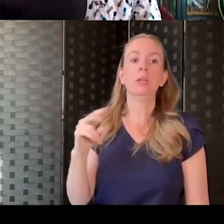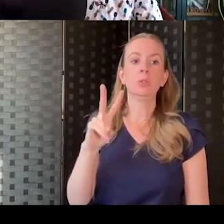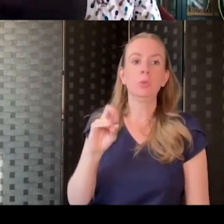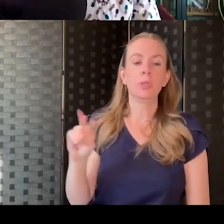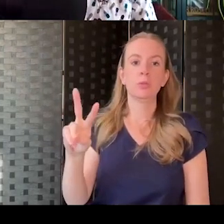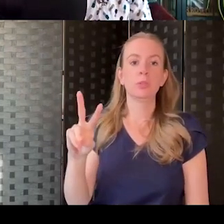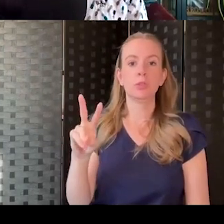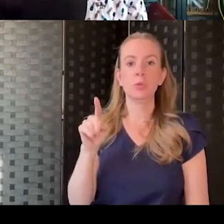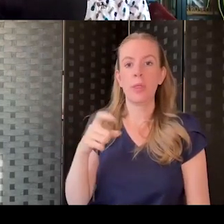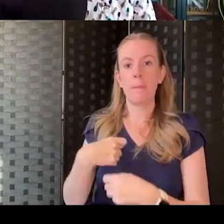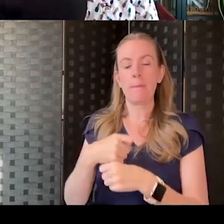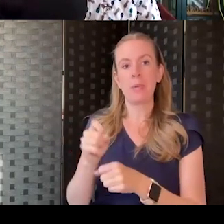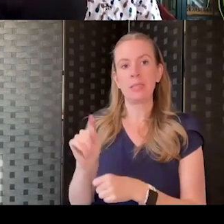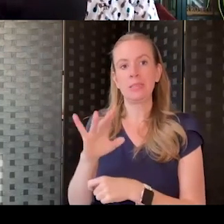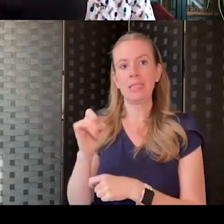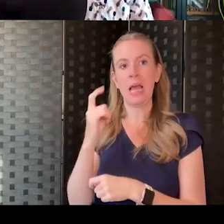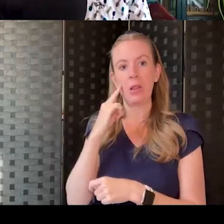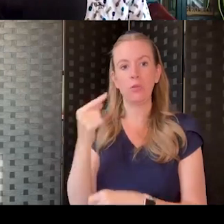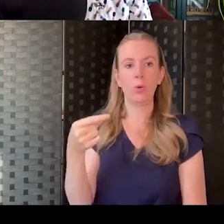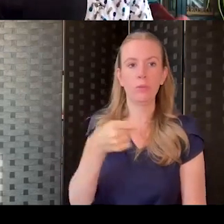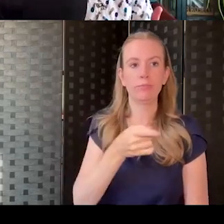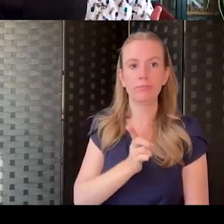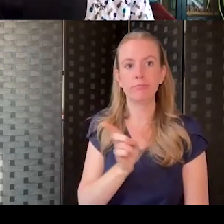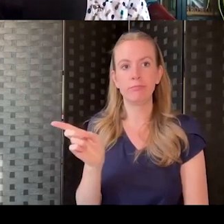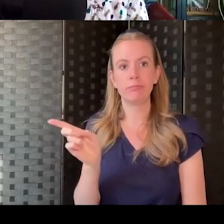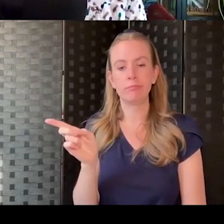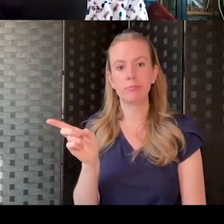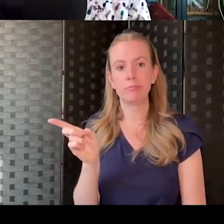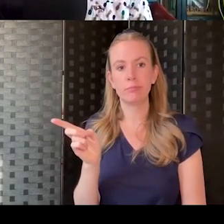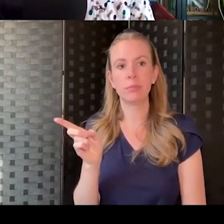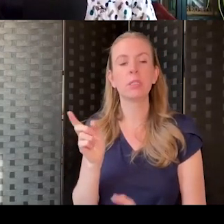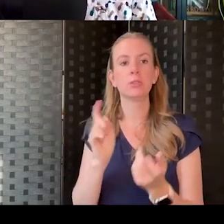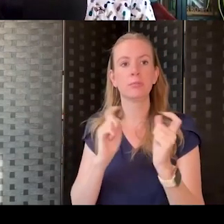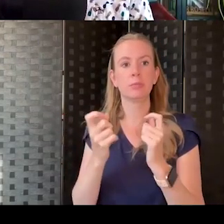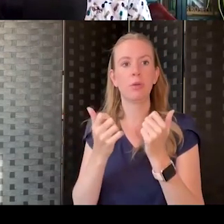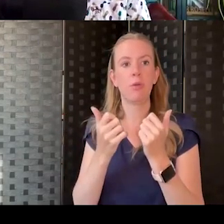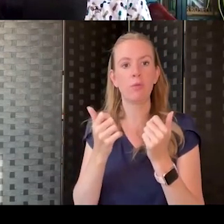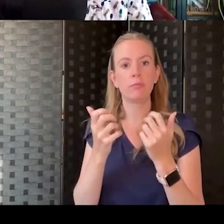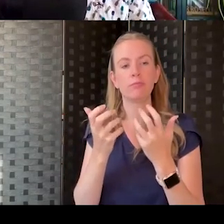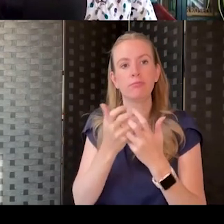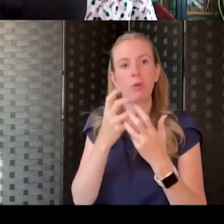creating styles for vertical scrolling shadows. They were adapted for horizontal youth in 2,018th,